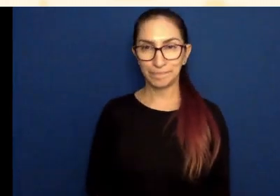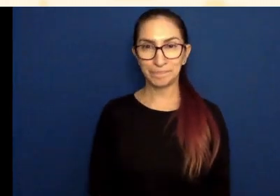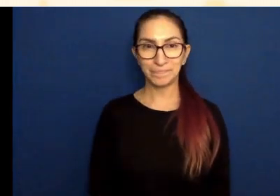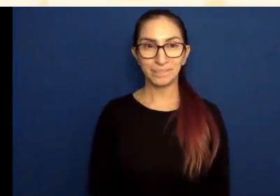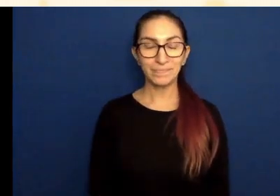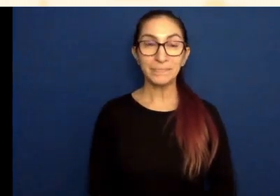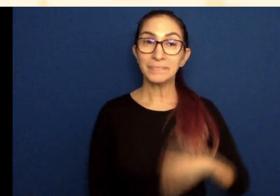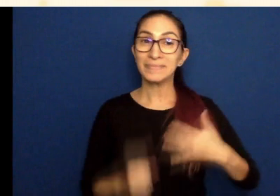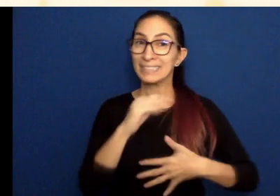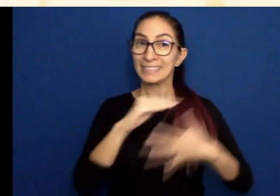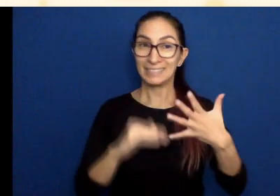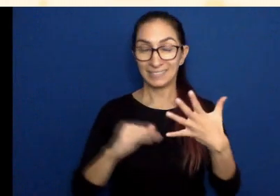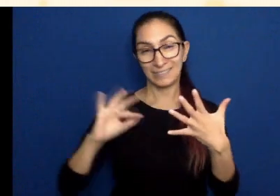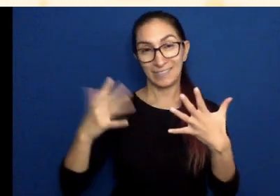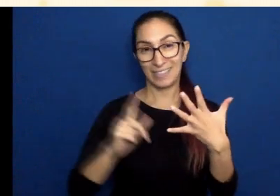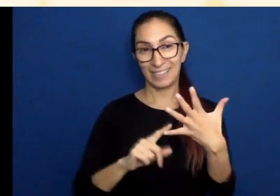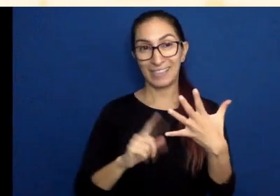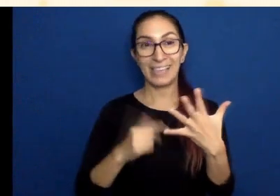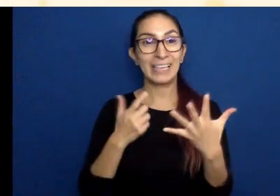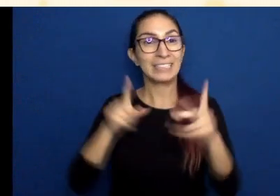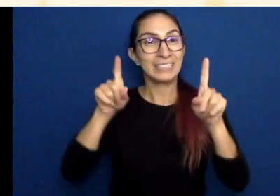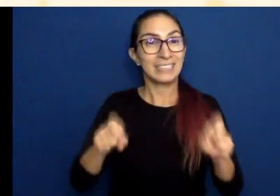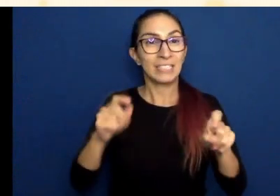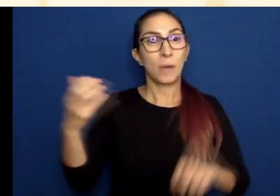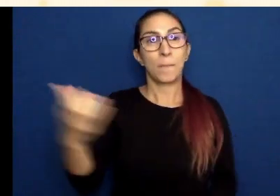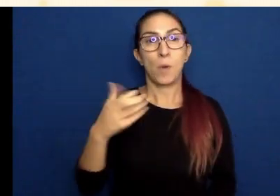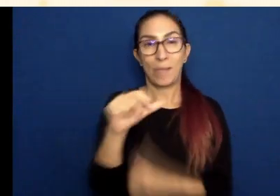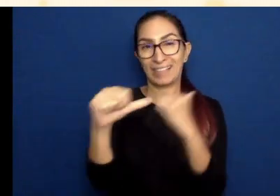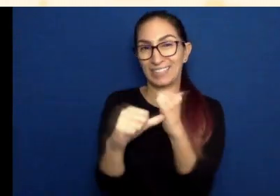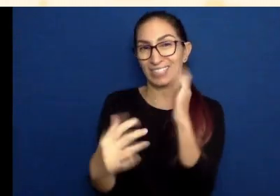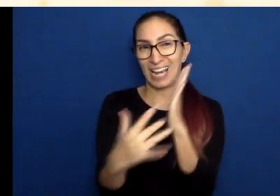Step five is, mobile assistive technology and feature support.